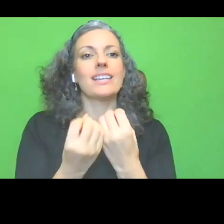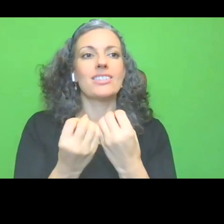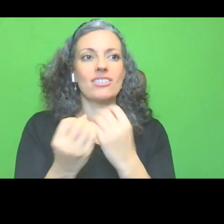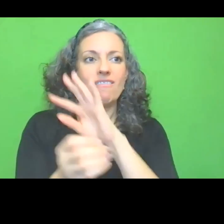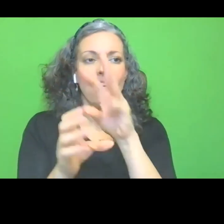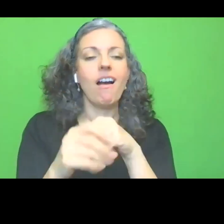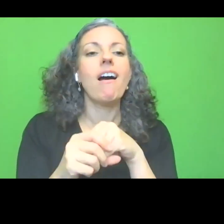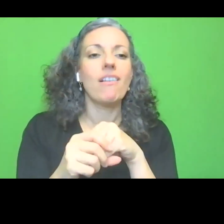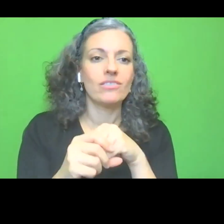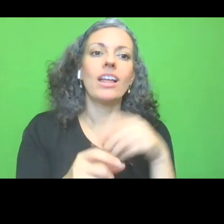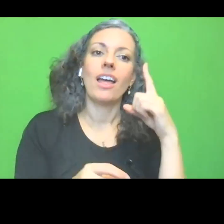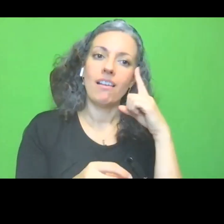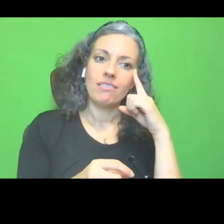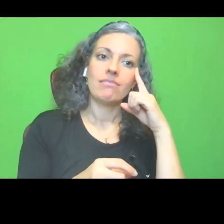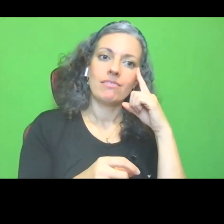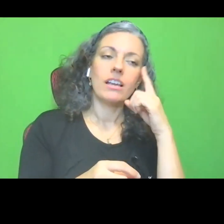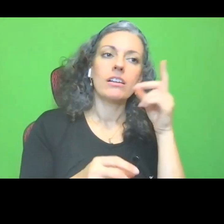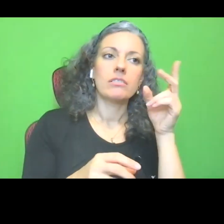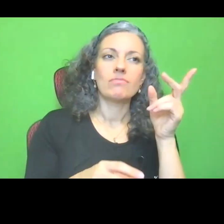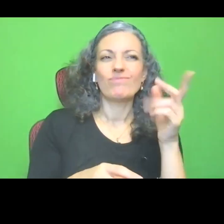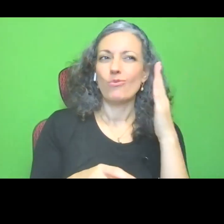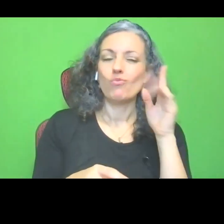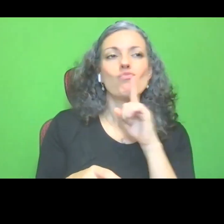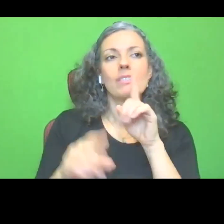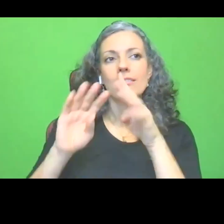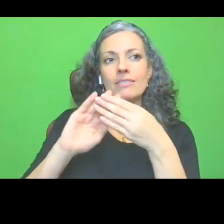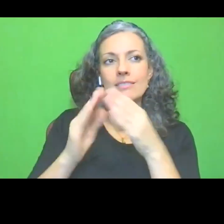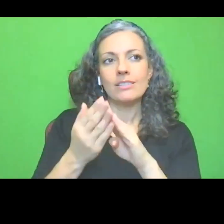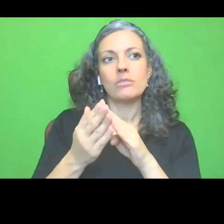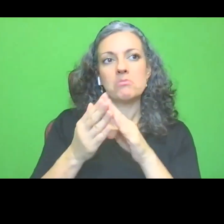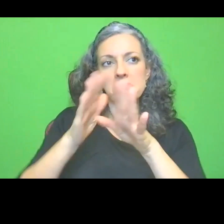I think there's a bigger societal kind of impact here and I think that when you talk to